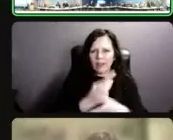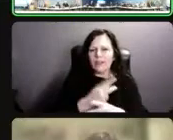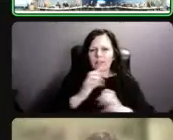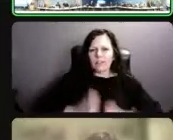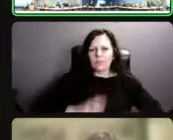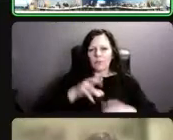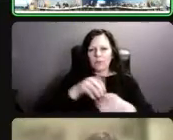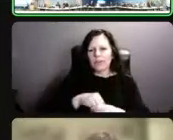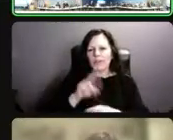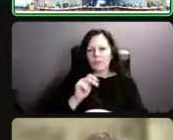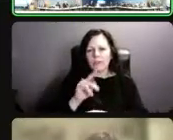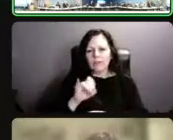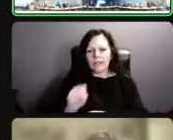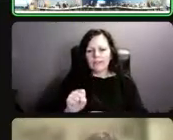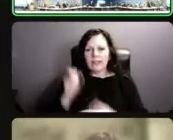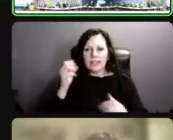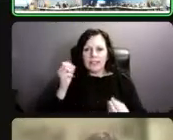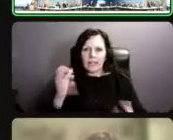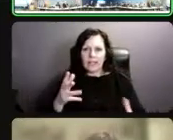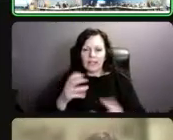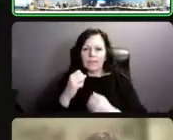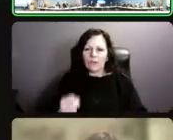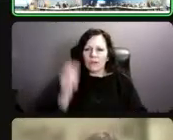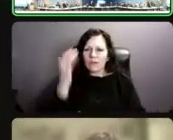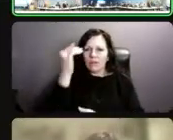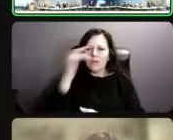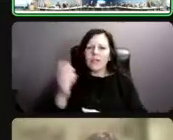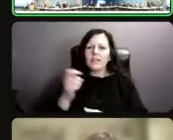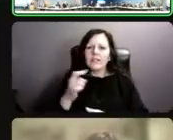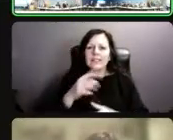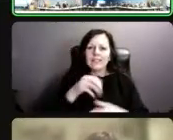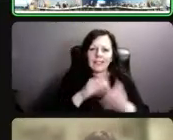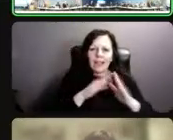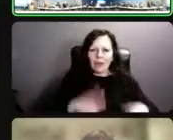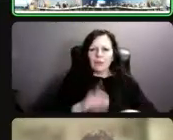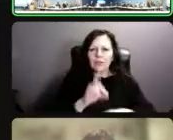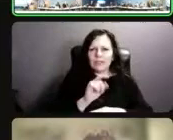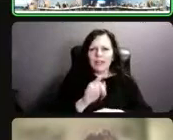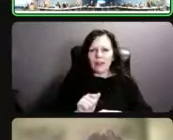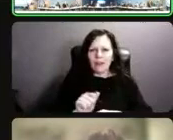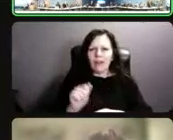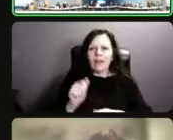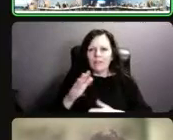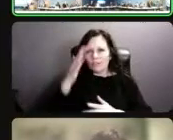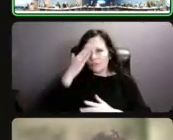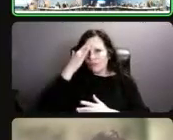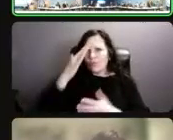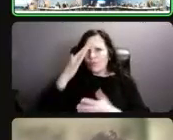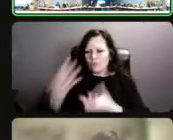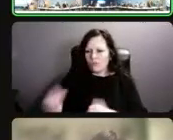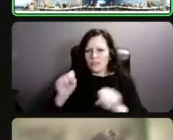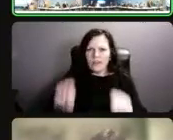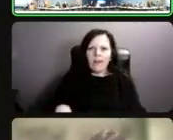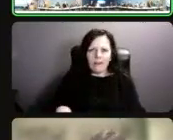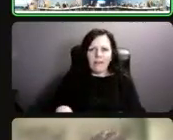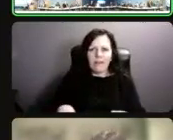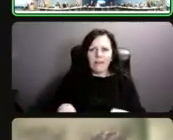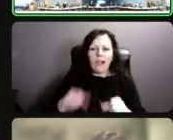TO THE NUMBER OF EACH CUSTOMER WITHIN CITY UTILITIES.